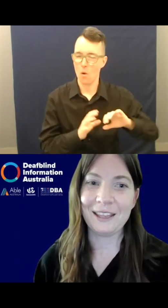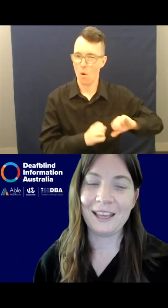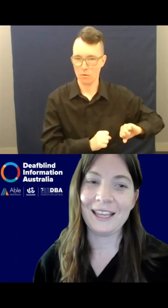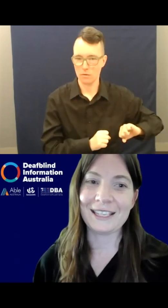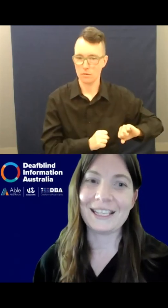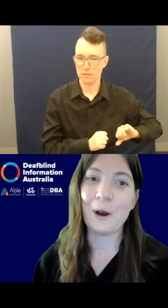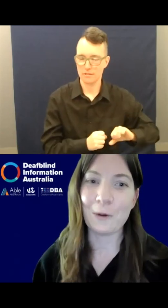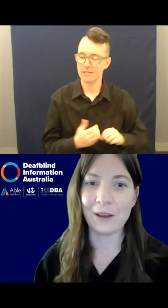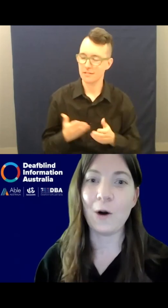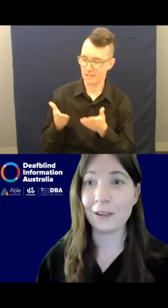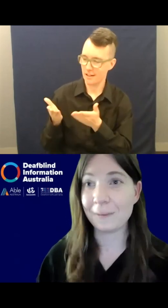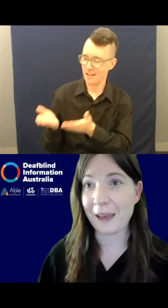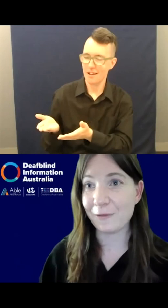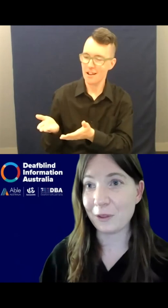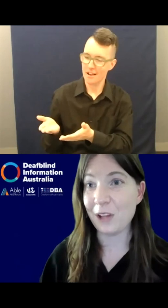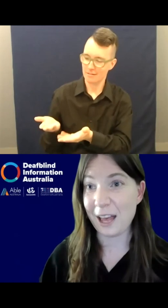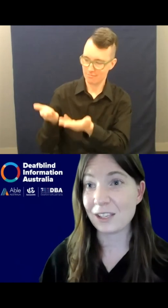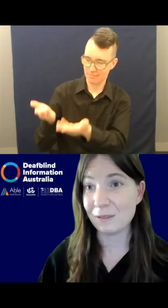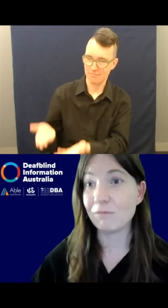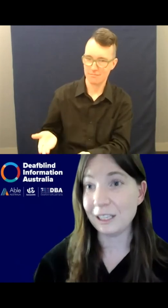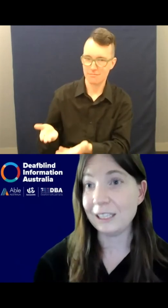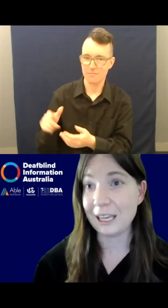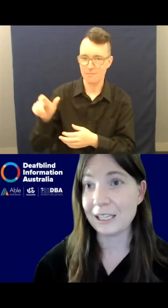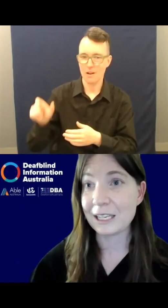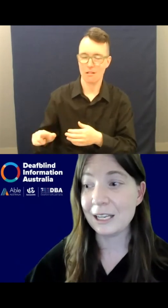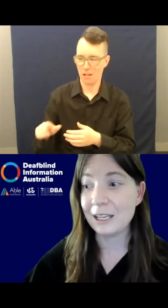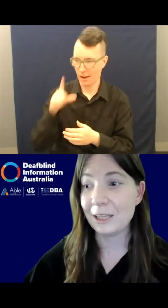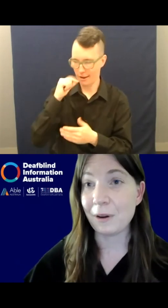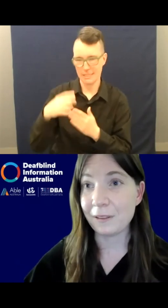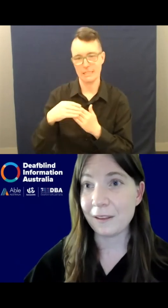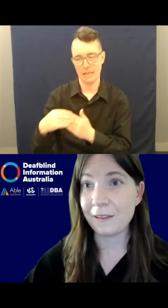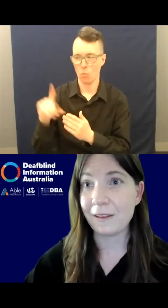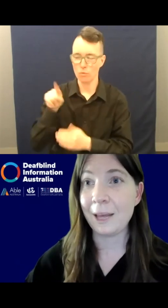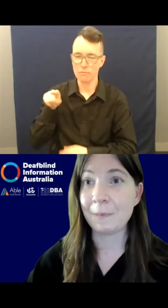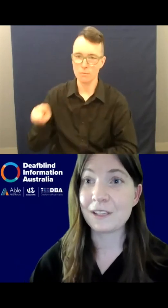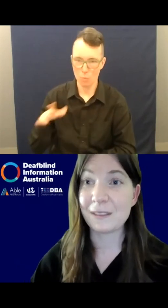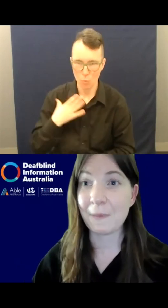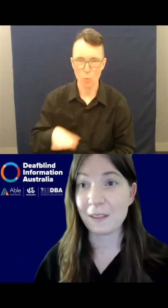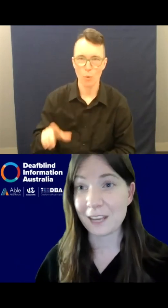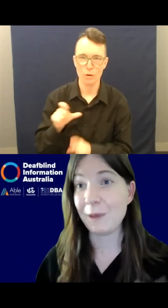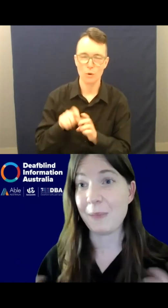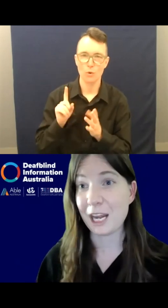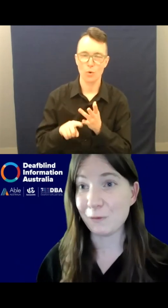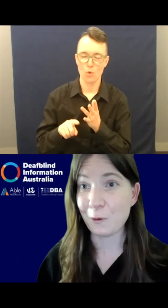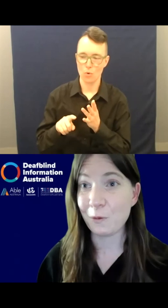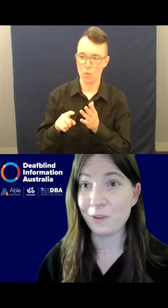And holding space for the client to really lead the process to something that's going to be meaningful for them.